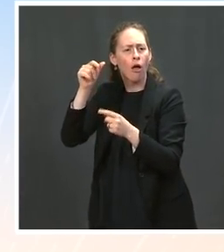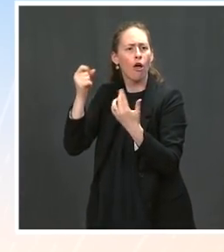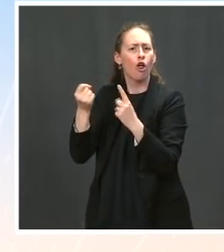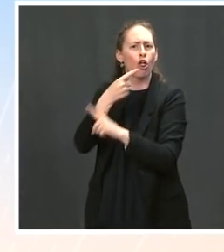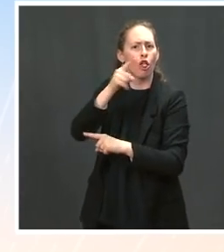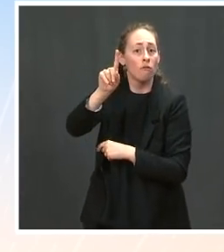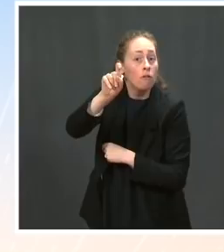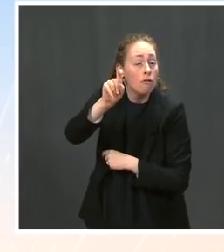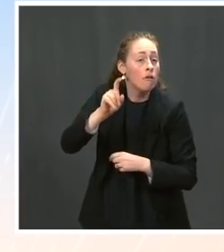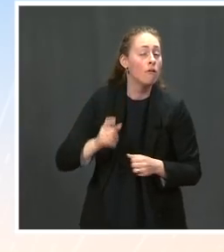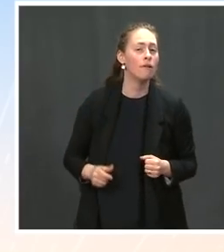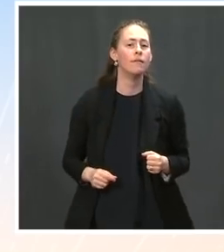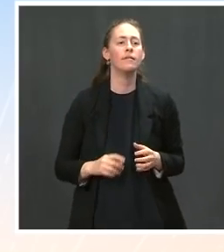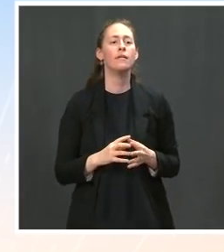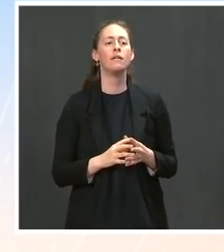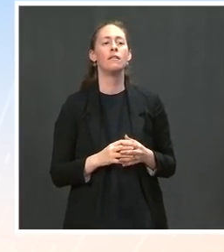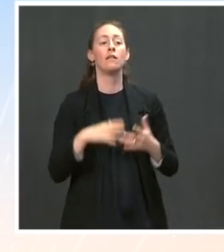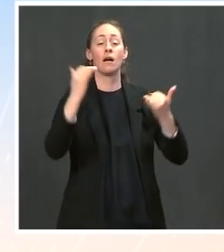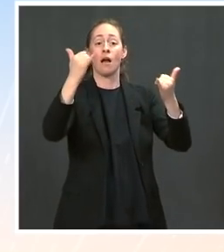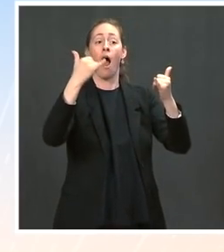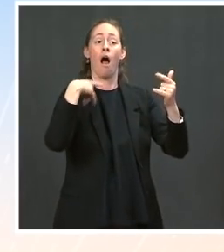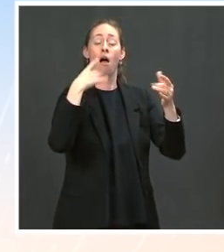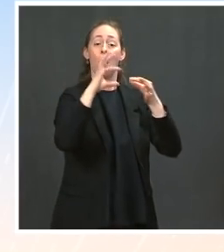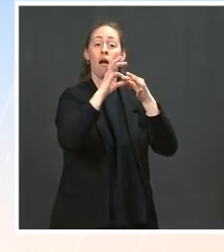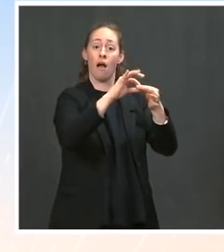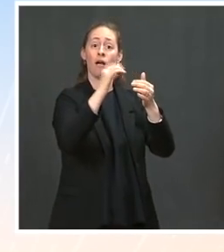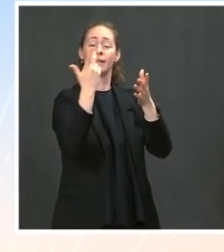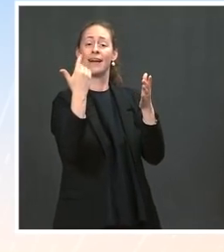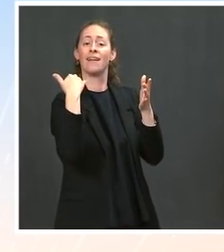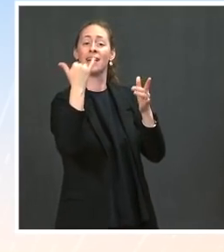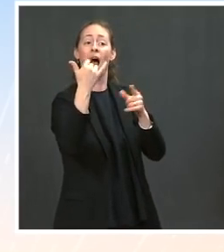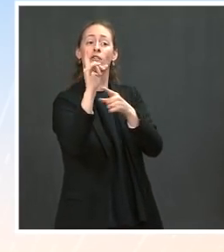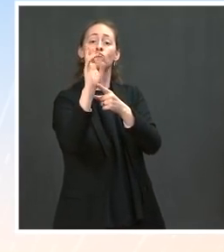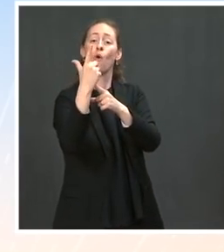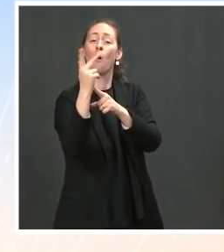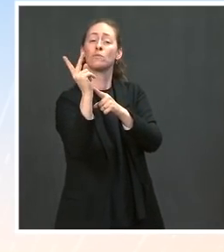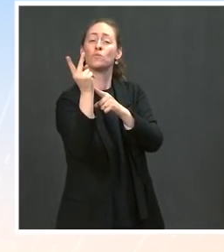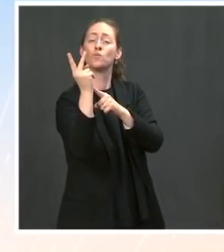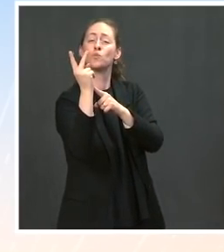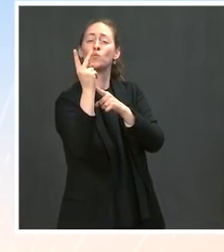rescheduling cannabis as a Schedule II drug, so red- that is also going to have an impact